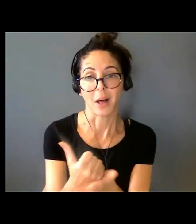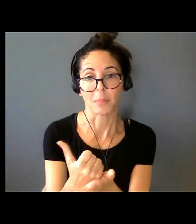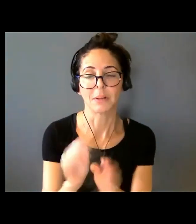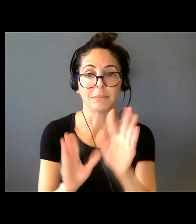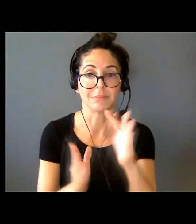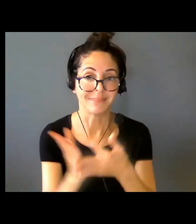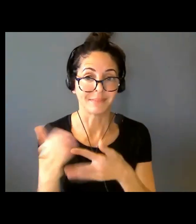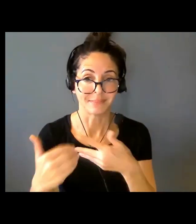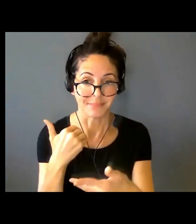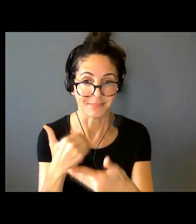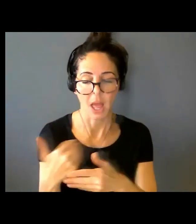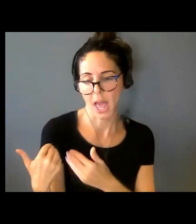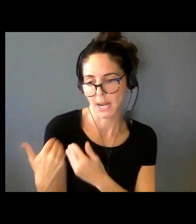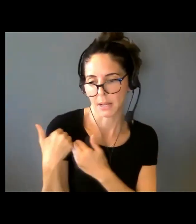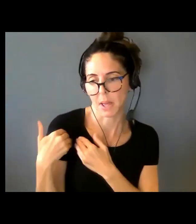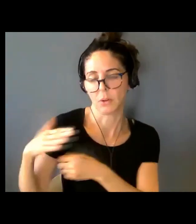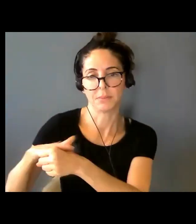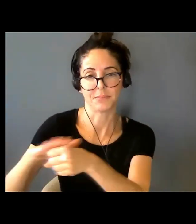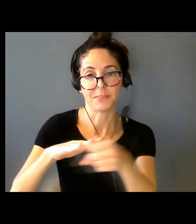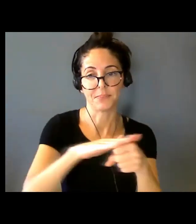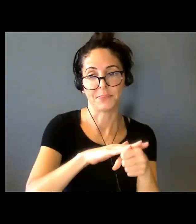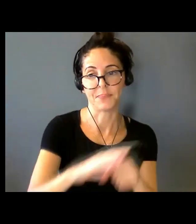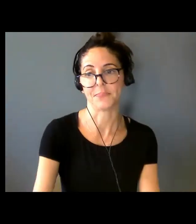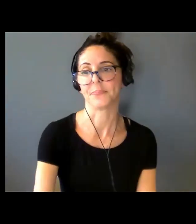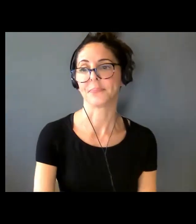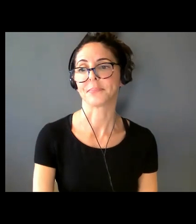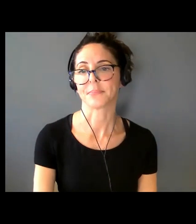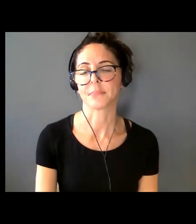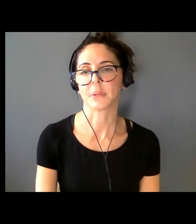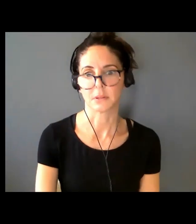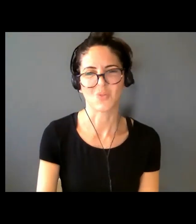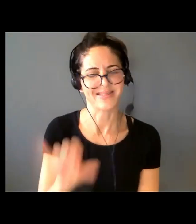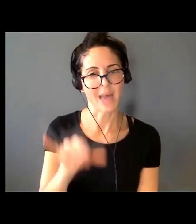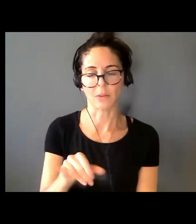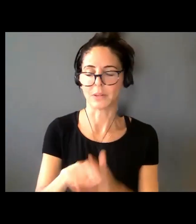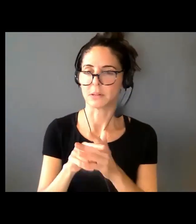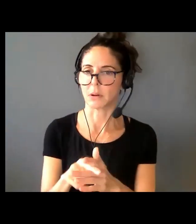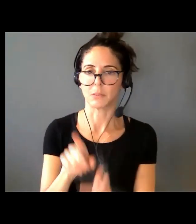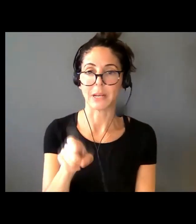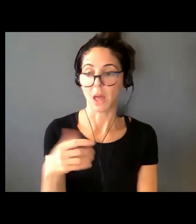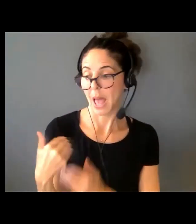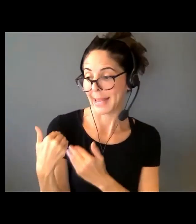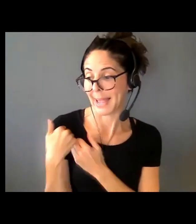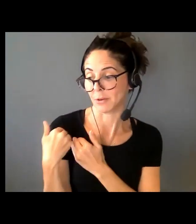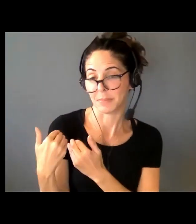different regions. And this is where we need to start from, because accountability for us is where